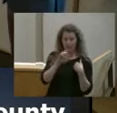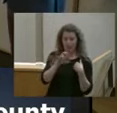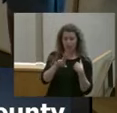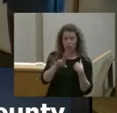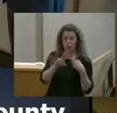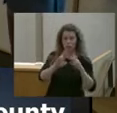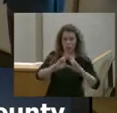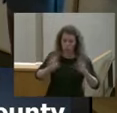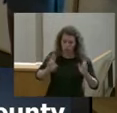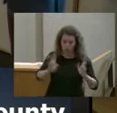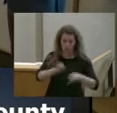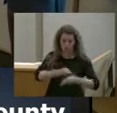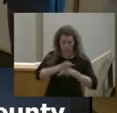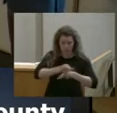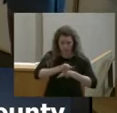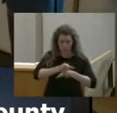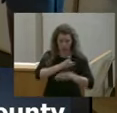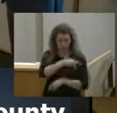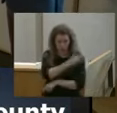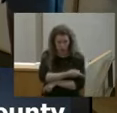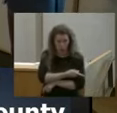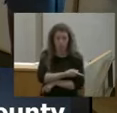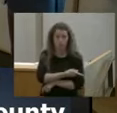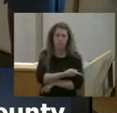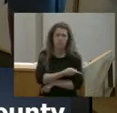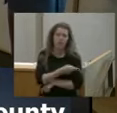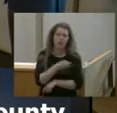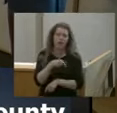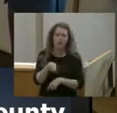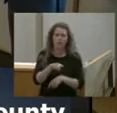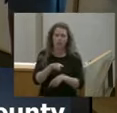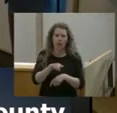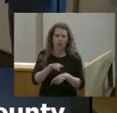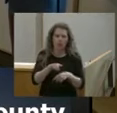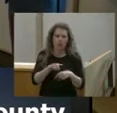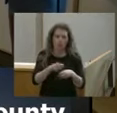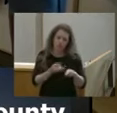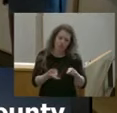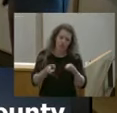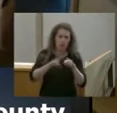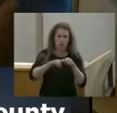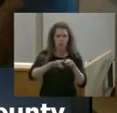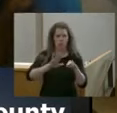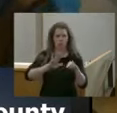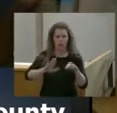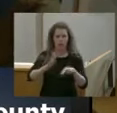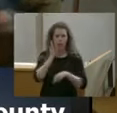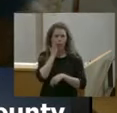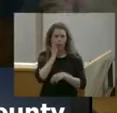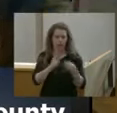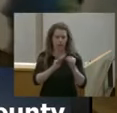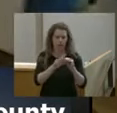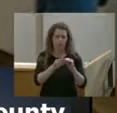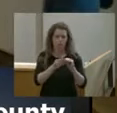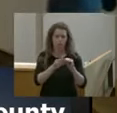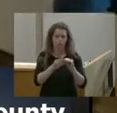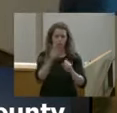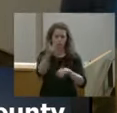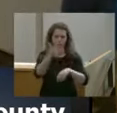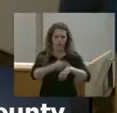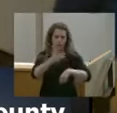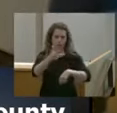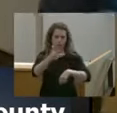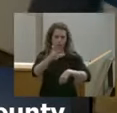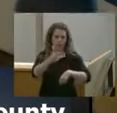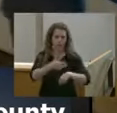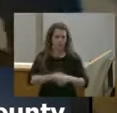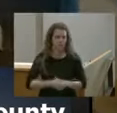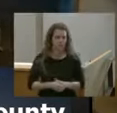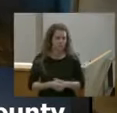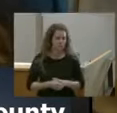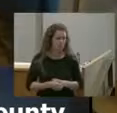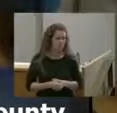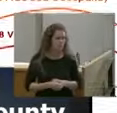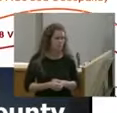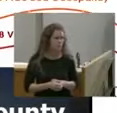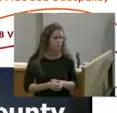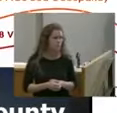tripled. They have plans in the works for tripling their capacity. So this is kind